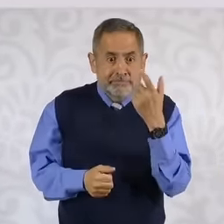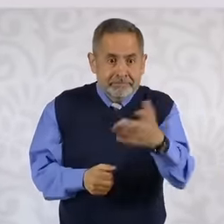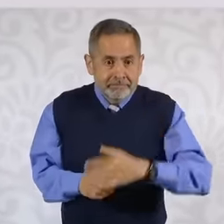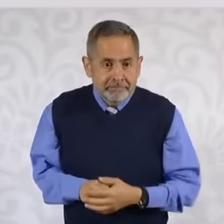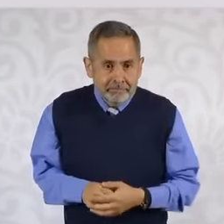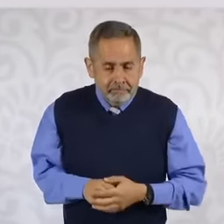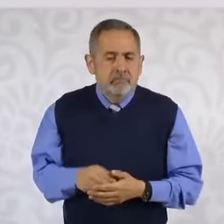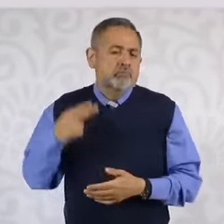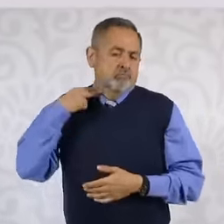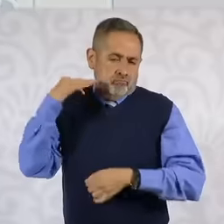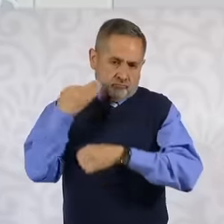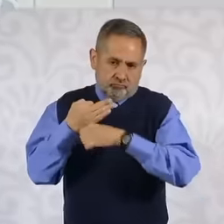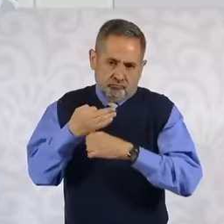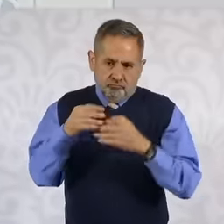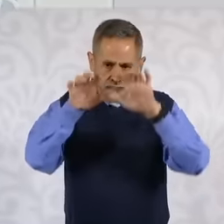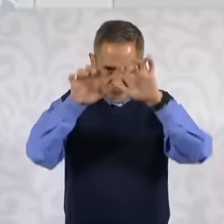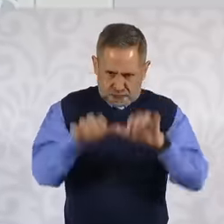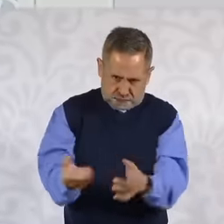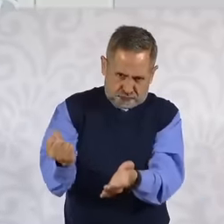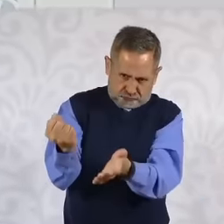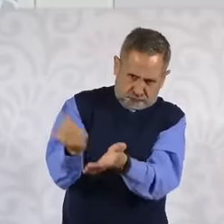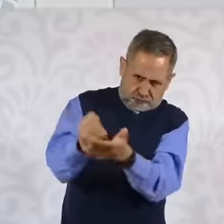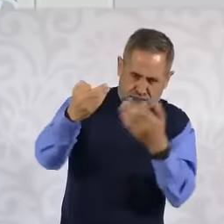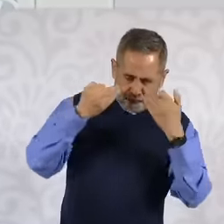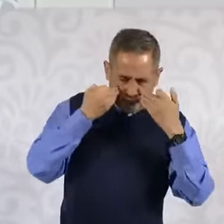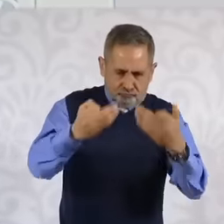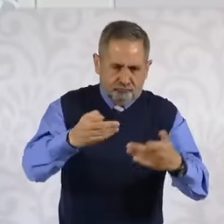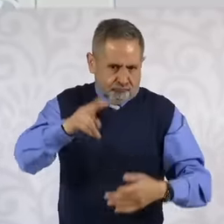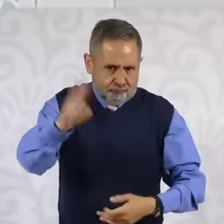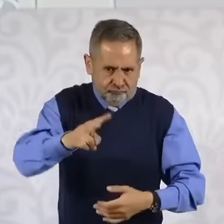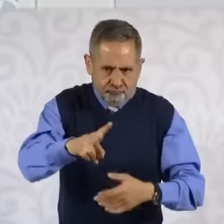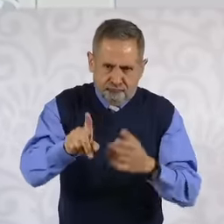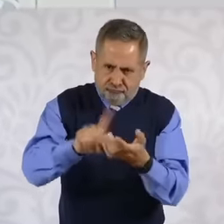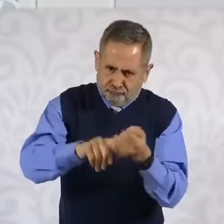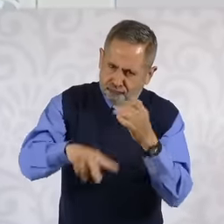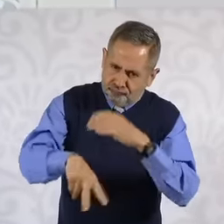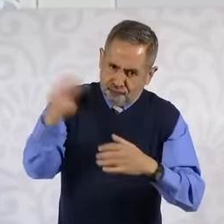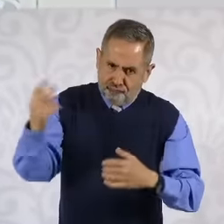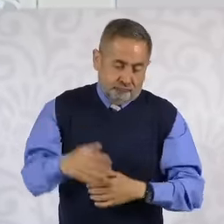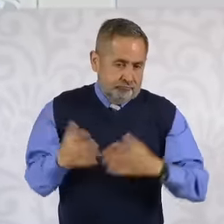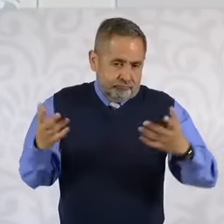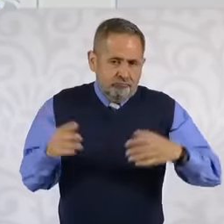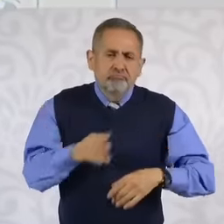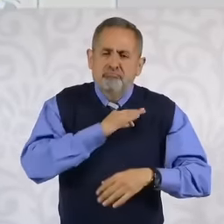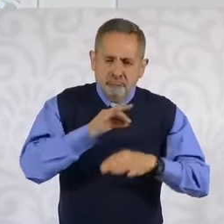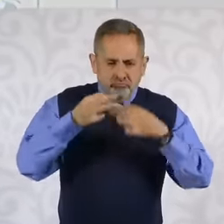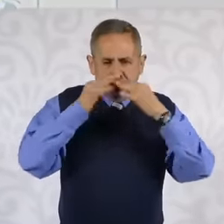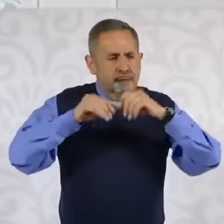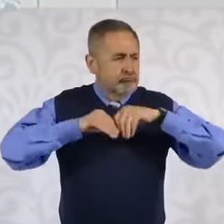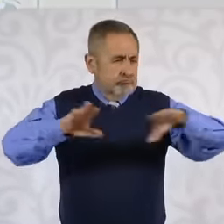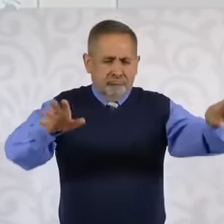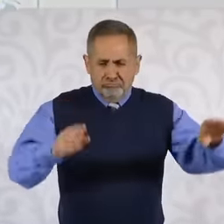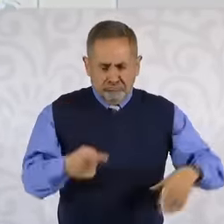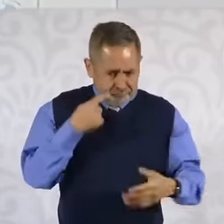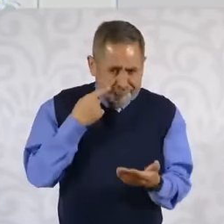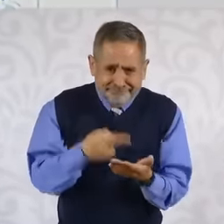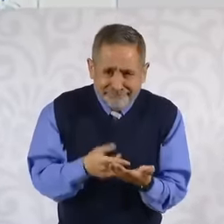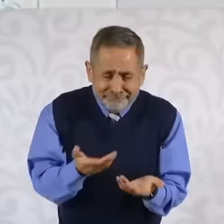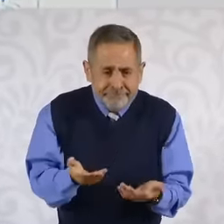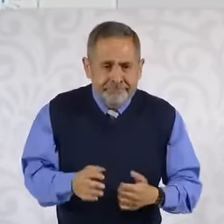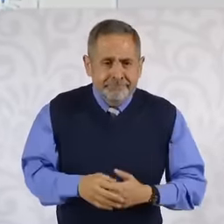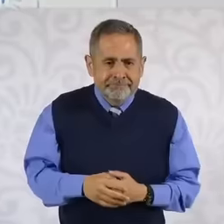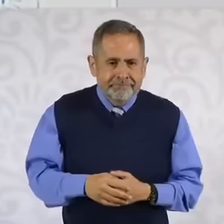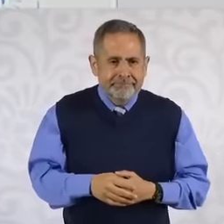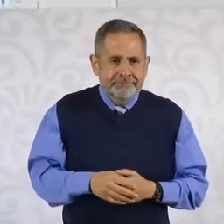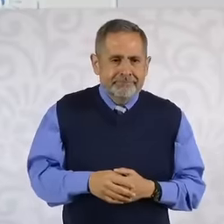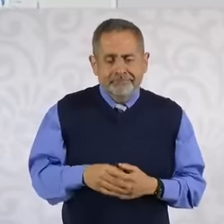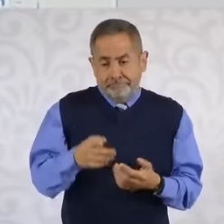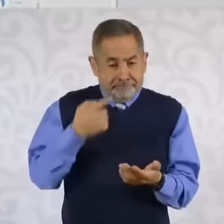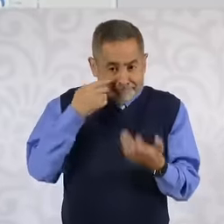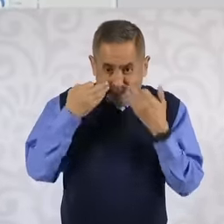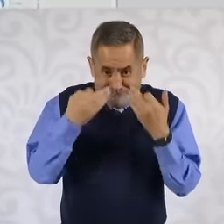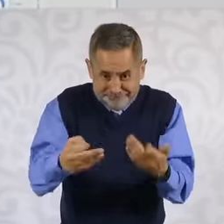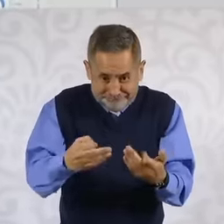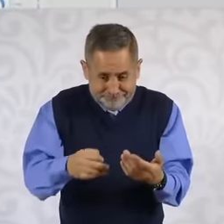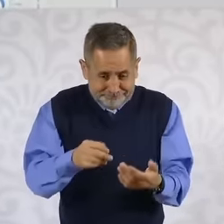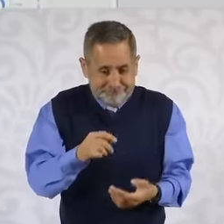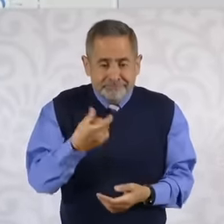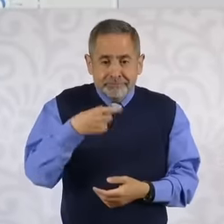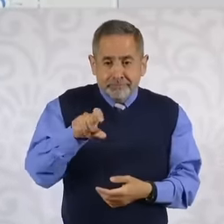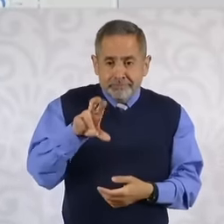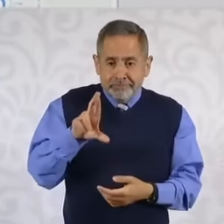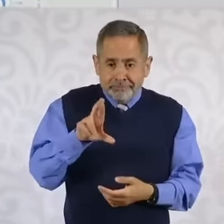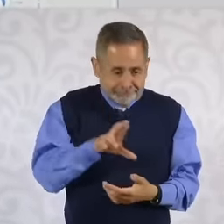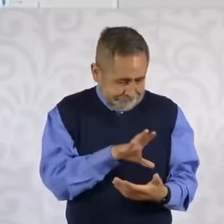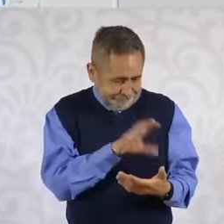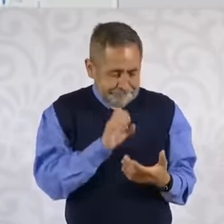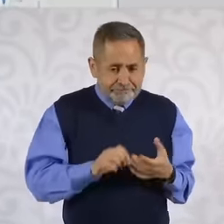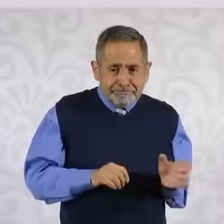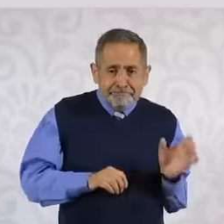notary's text that can be made public. It is notarized that the notification from the judge, that is, from the